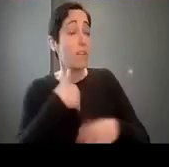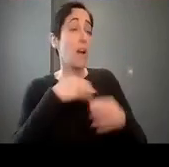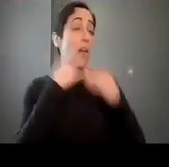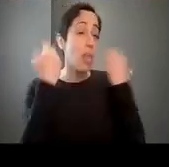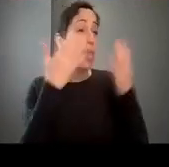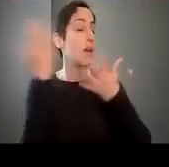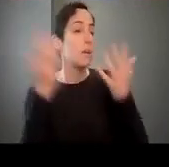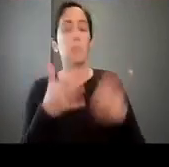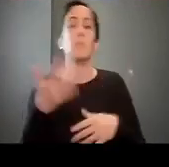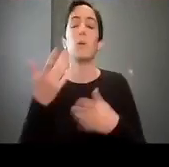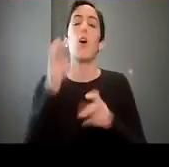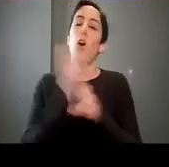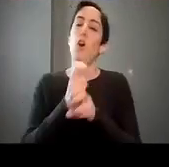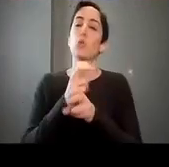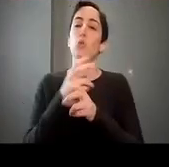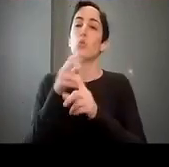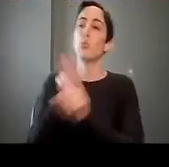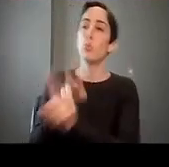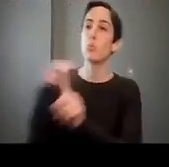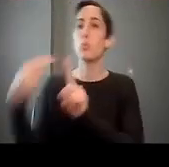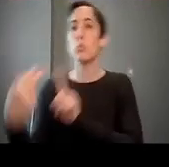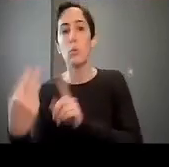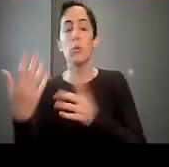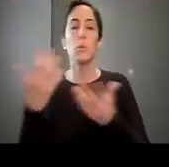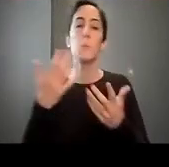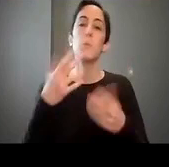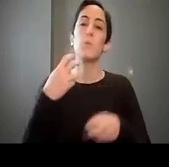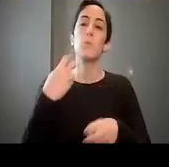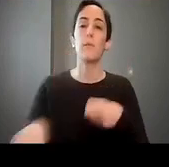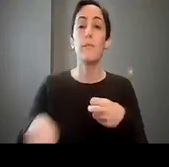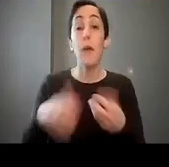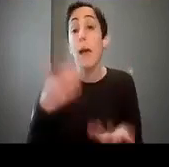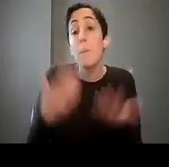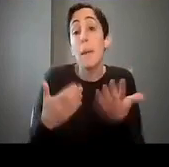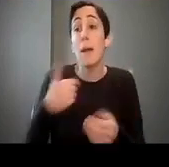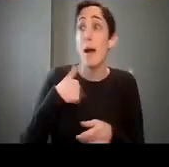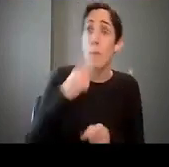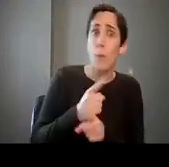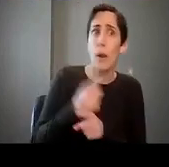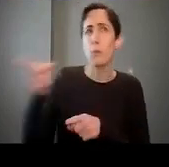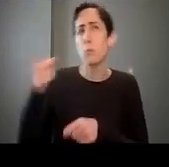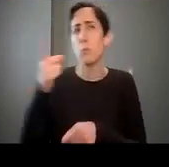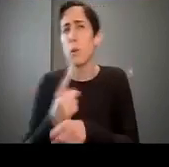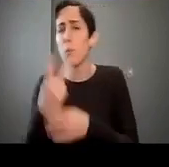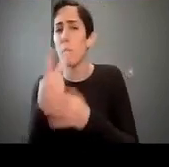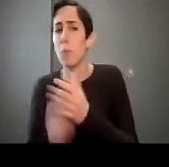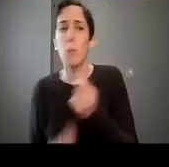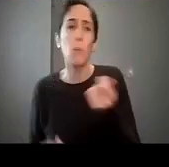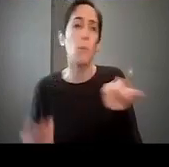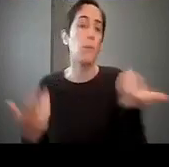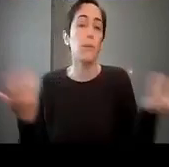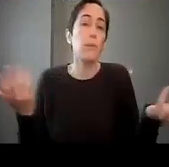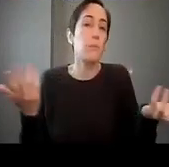may be right in our own ways. For one, the truth of the matter is each of us because we don't entirely know what all may be right in our own ways. For one, the right answers are. And for two, it's because we don't entirely know what all